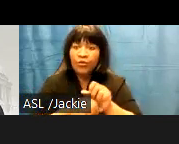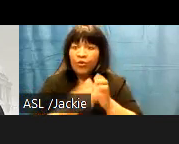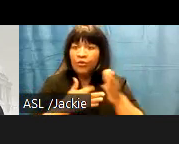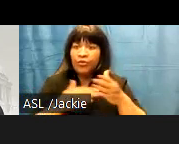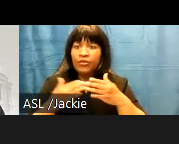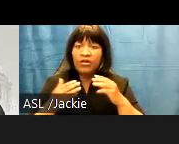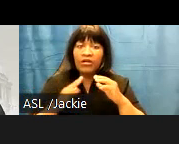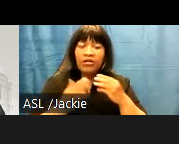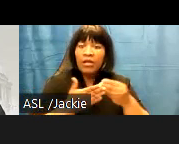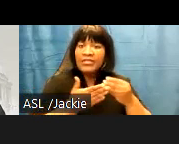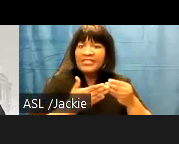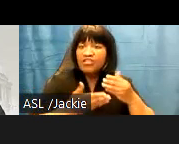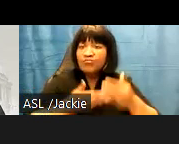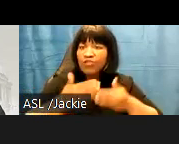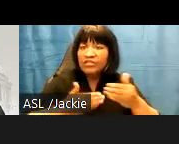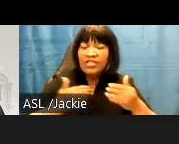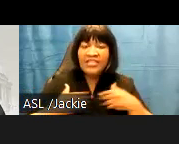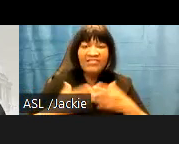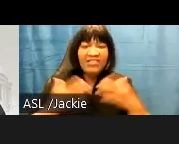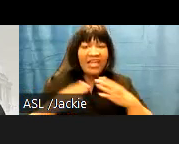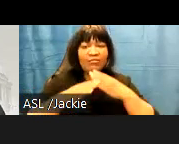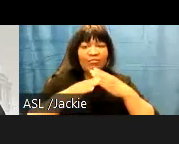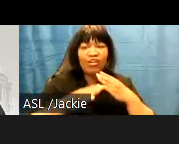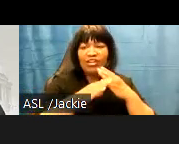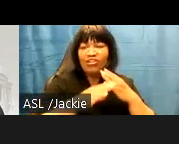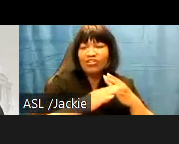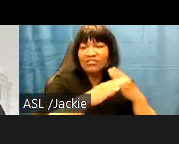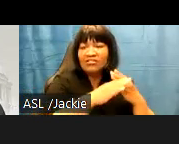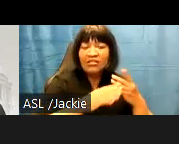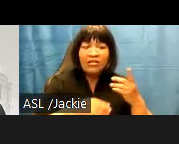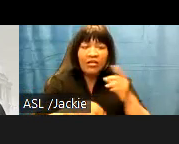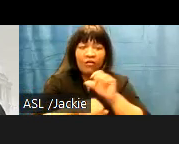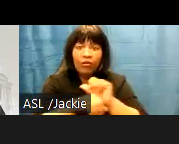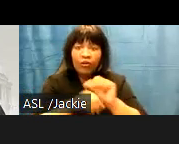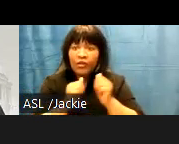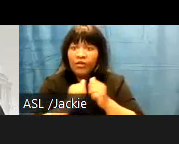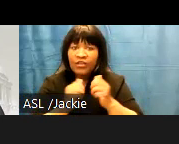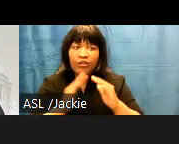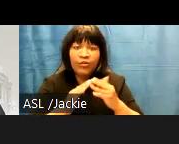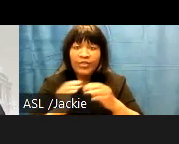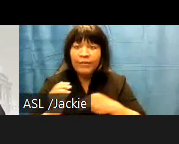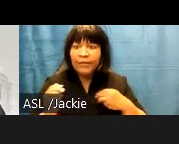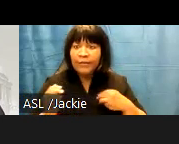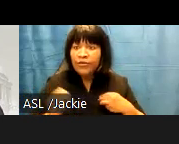process, they have a lot of barriers or they are working with community members who are vulnerable